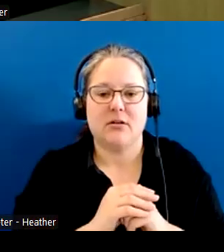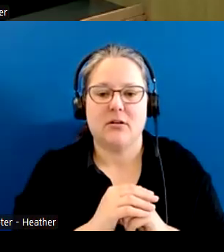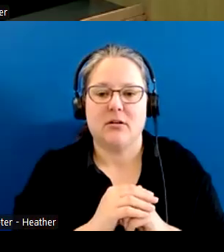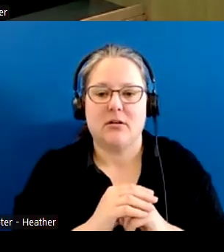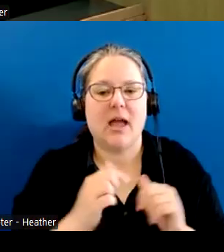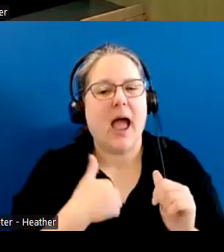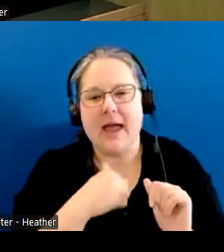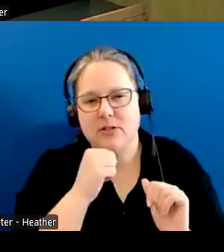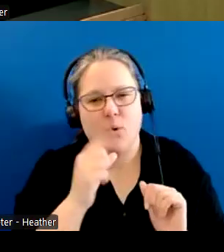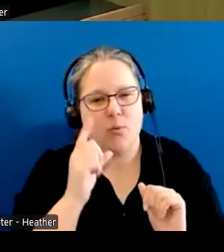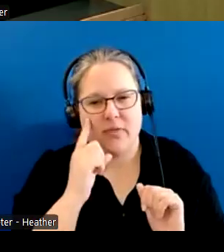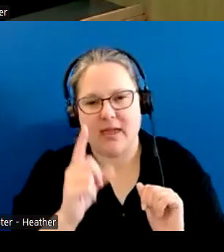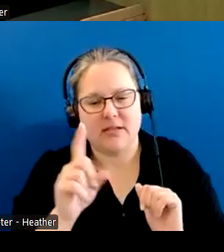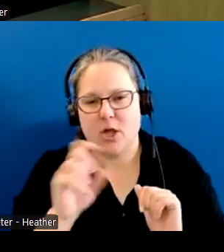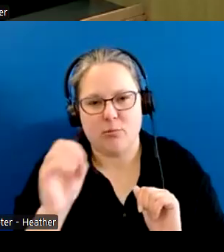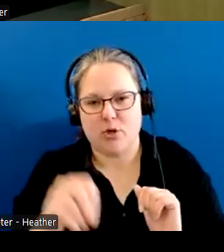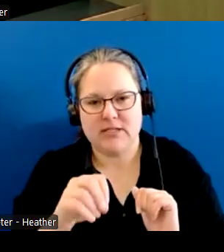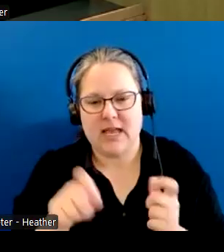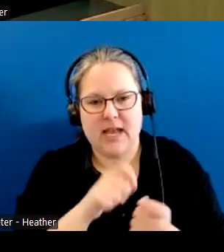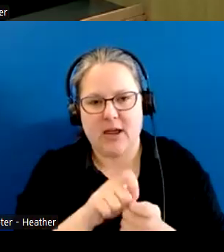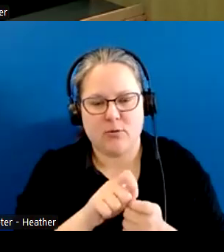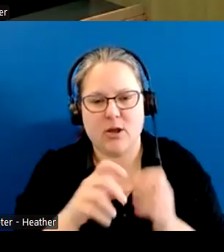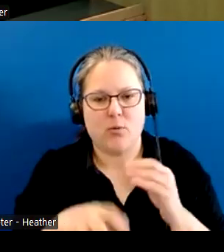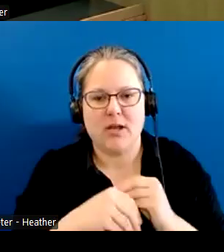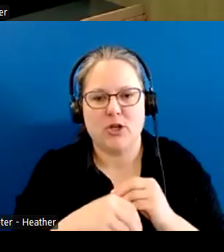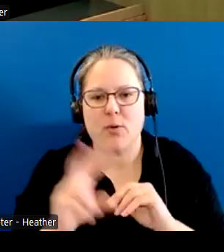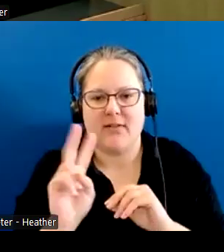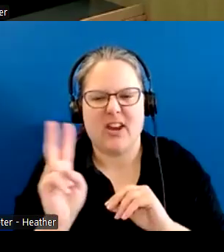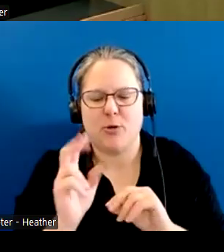it's not quite 100% accurate because when I put in some variables it it didn't make sense. like